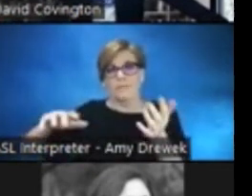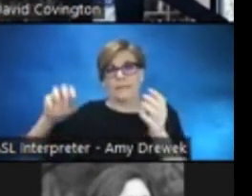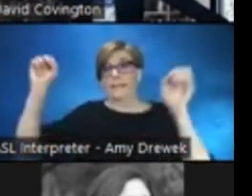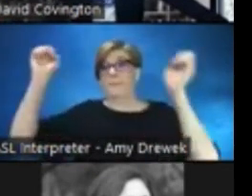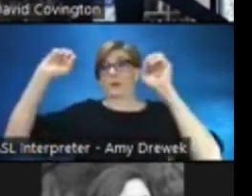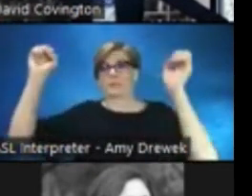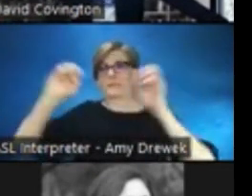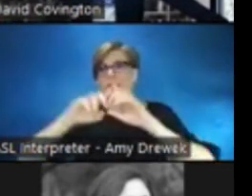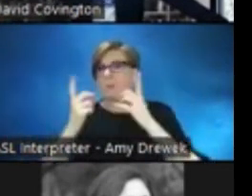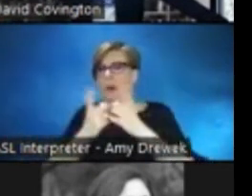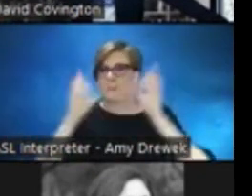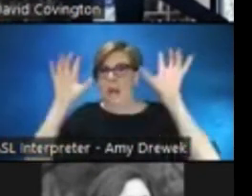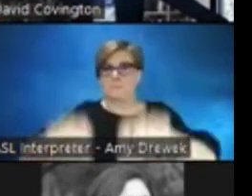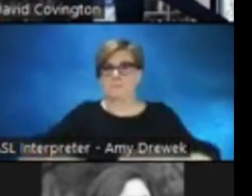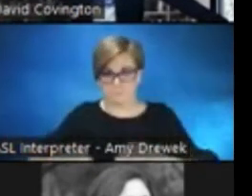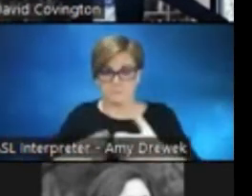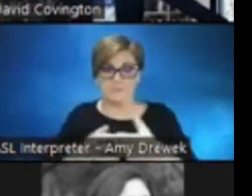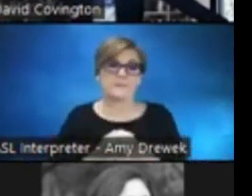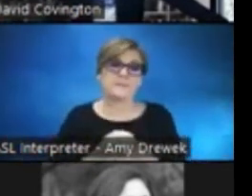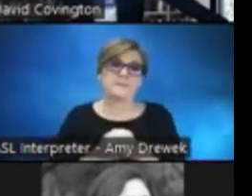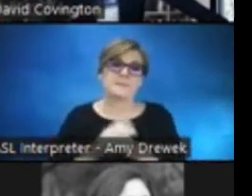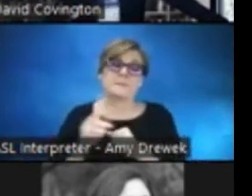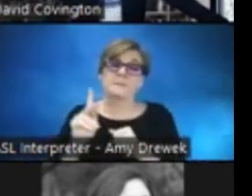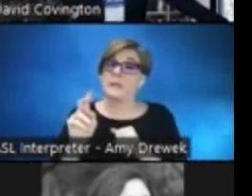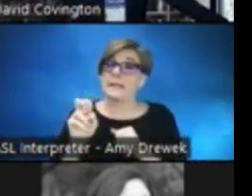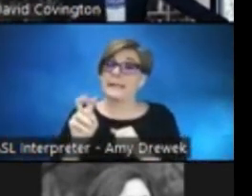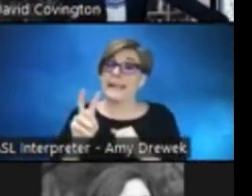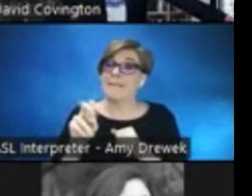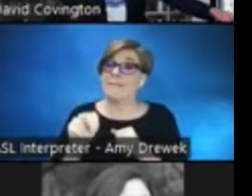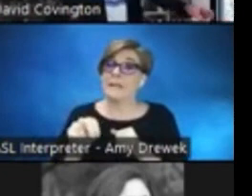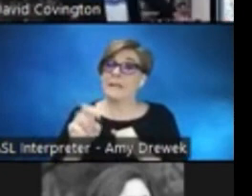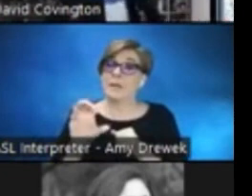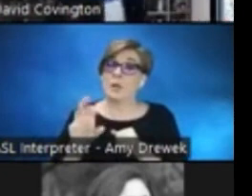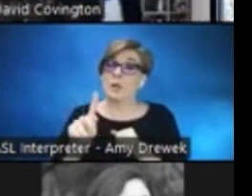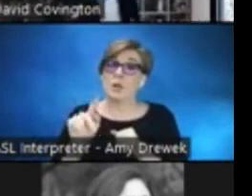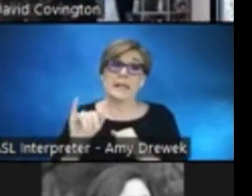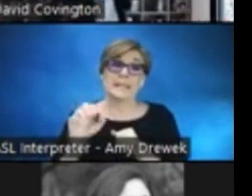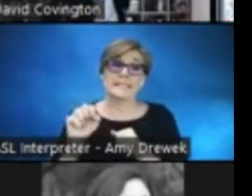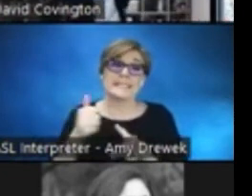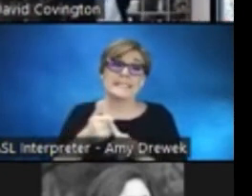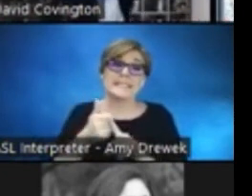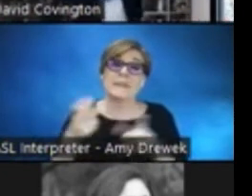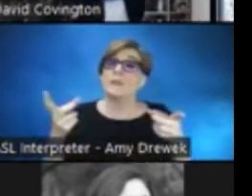KEVIN CURT IS THE DIRECTOR OF THAT PROGRAM.